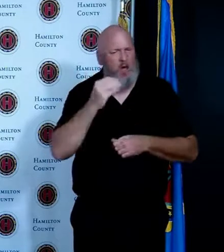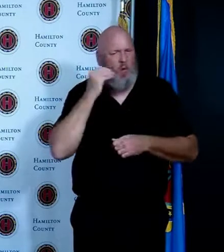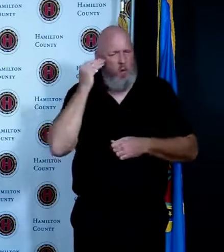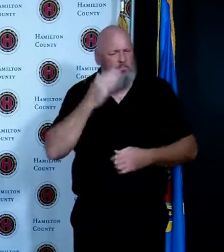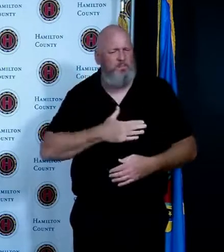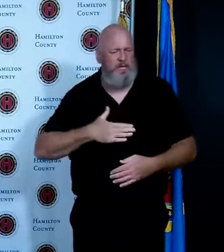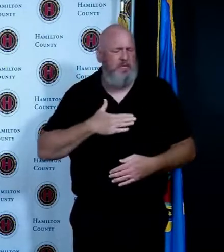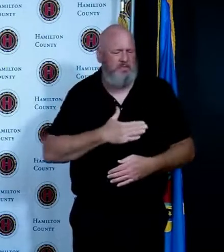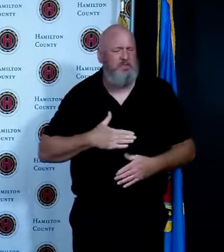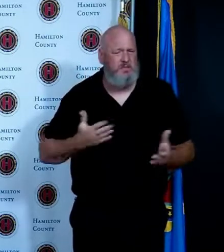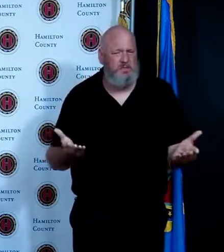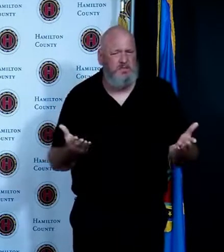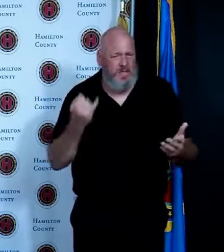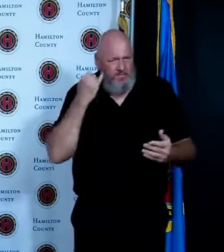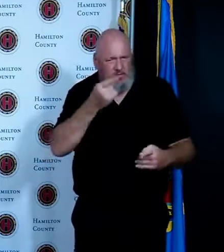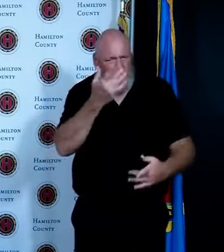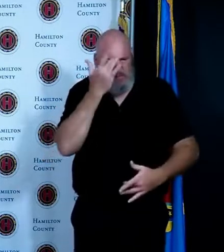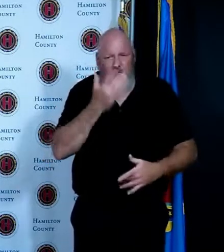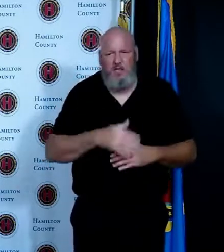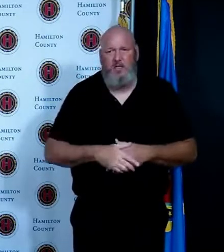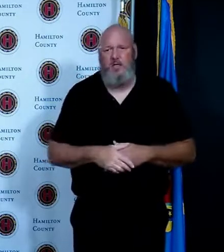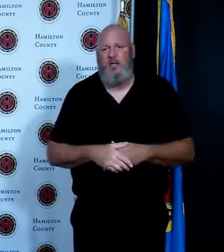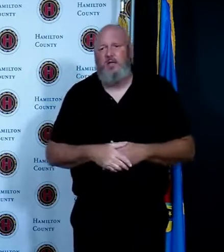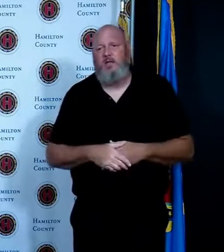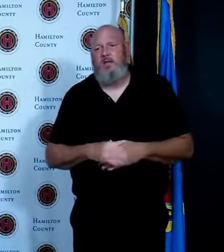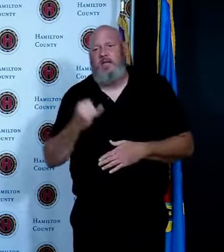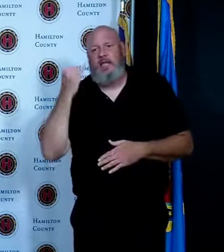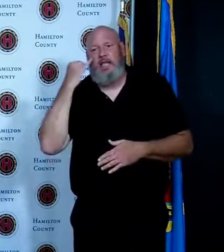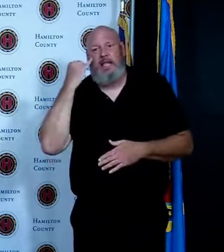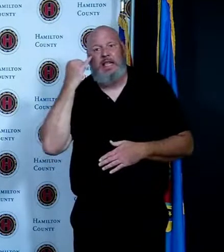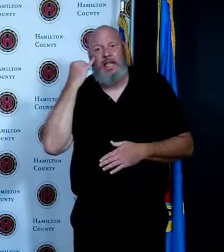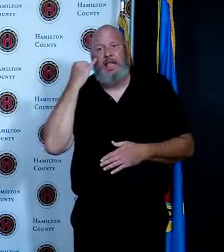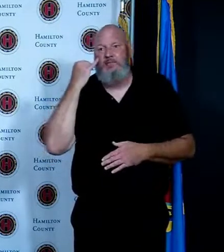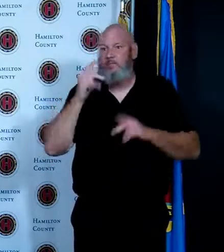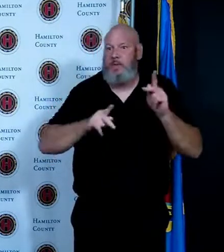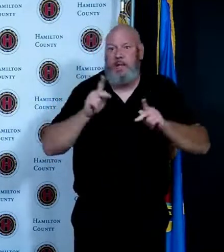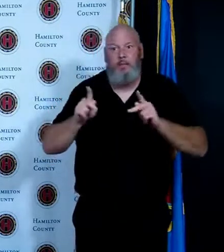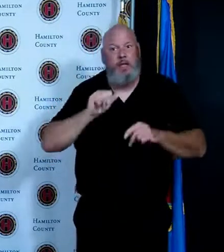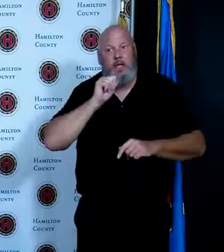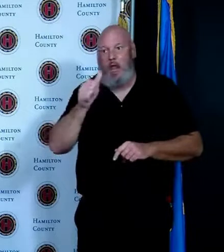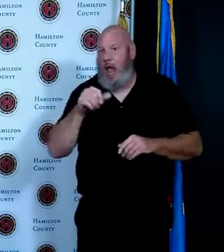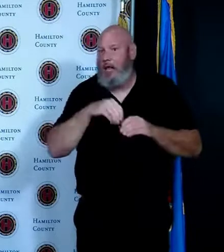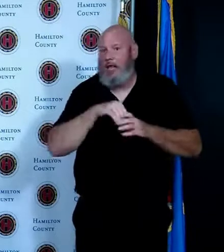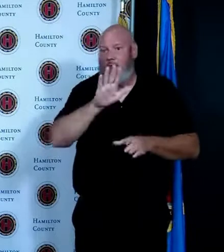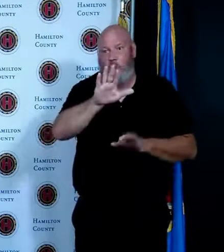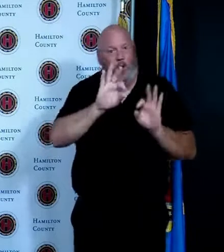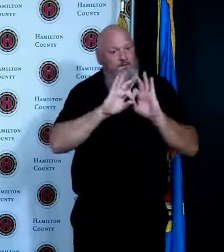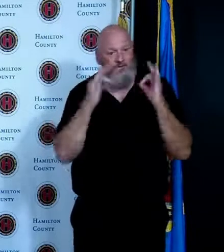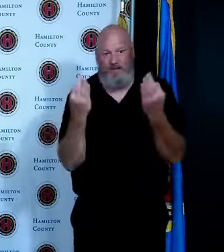others that aren't part of your household we want you now and I'll talk more about this in a moment we want you now when you're in public places